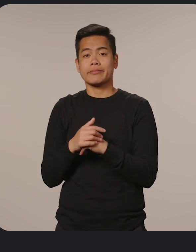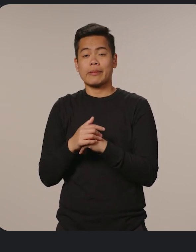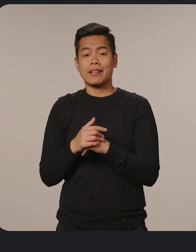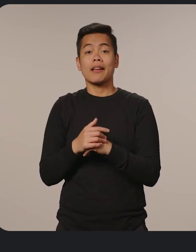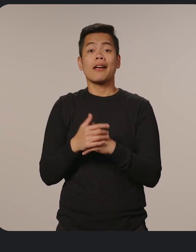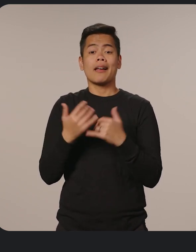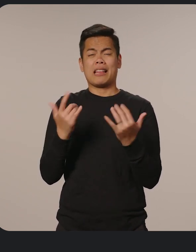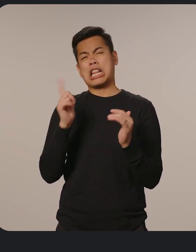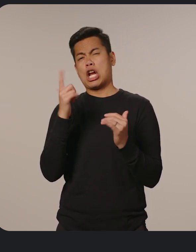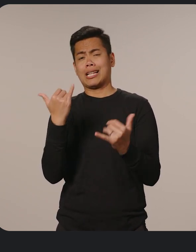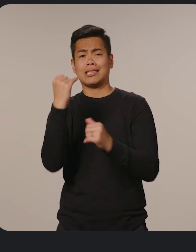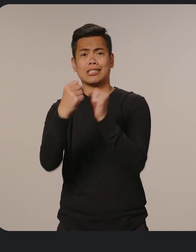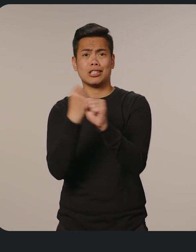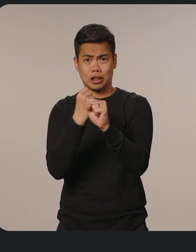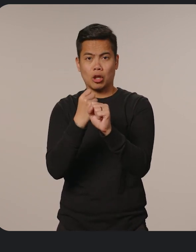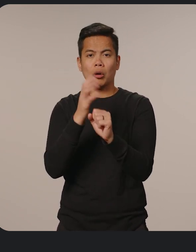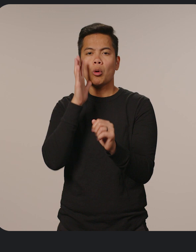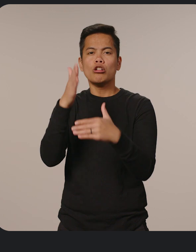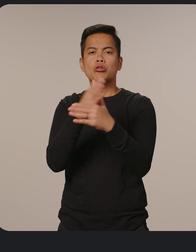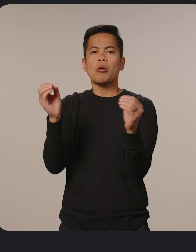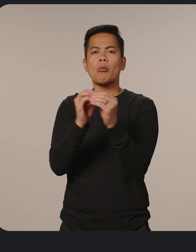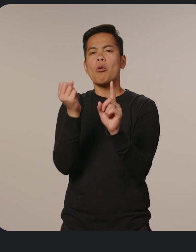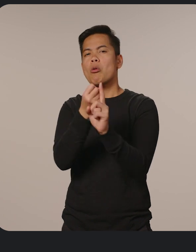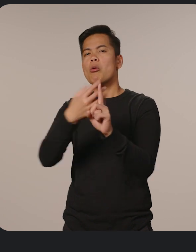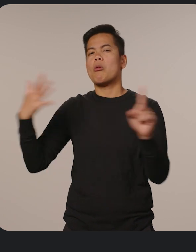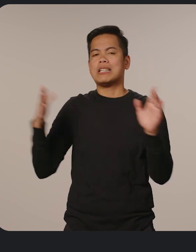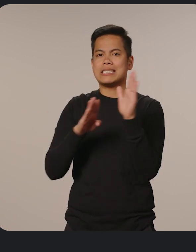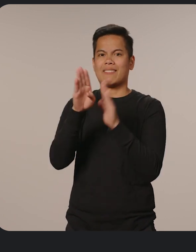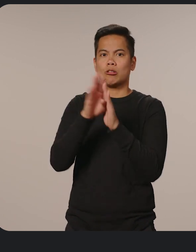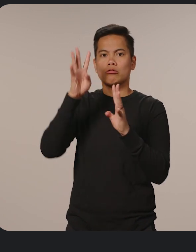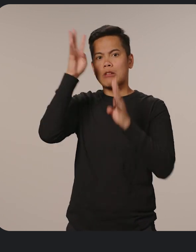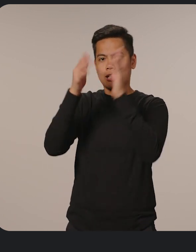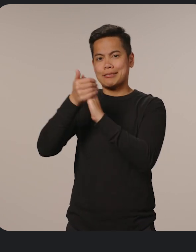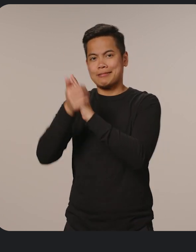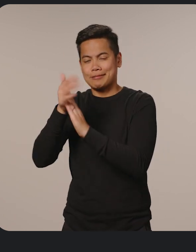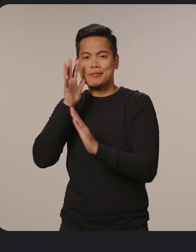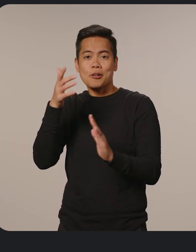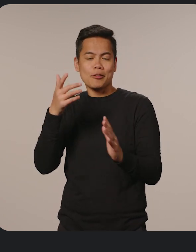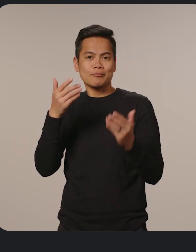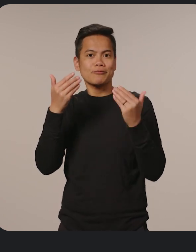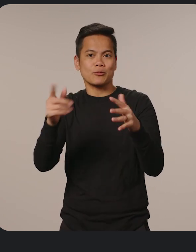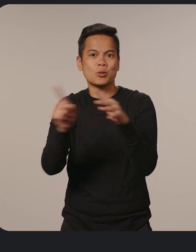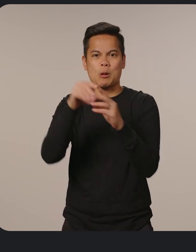in the Google Home app. Now let's walk through how you can create, test, and publish